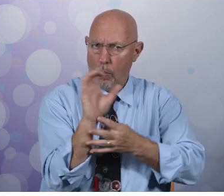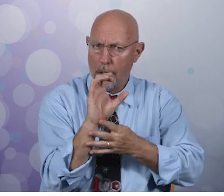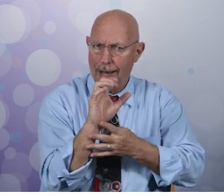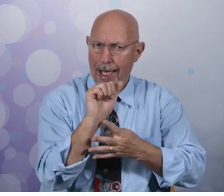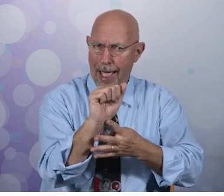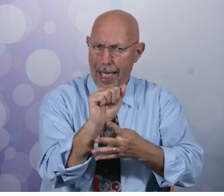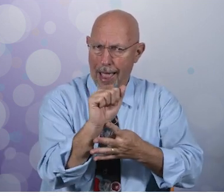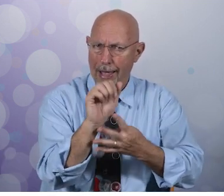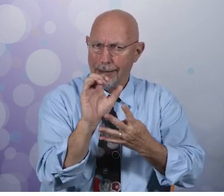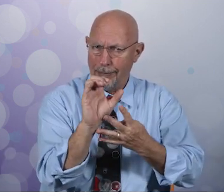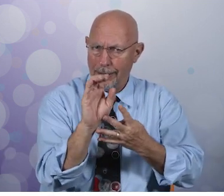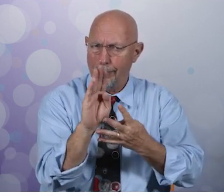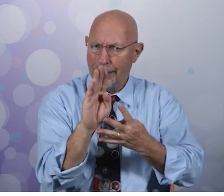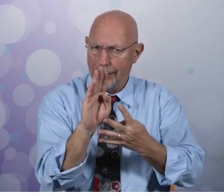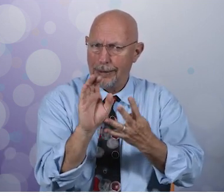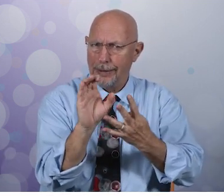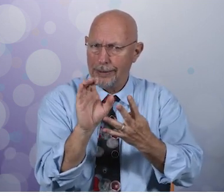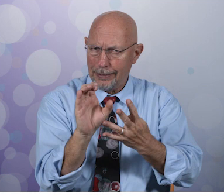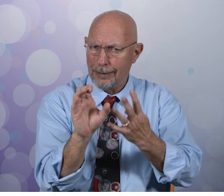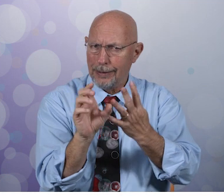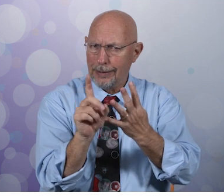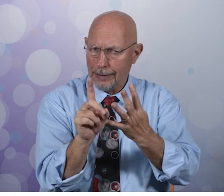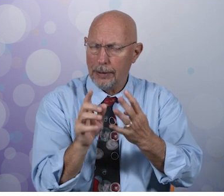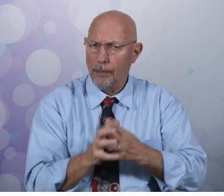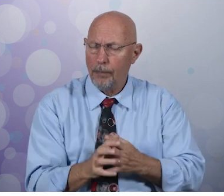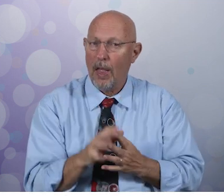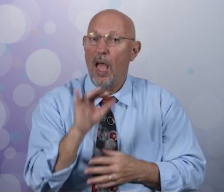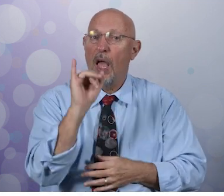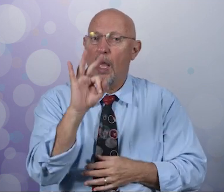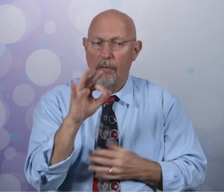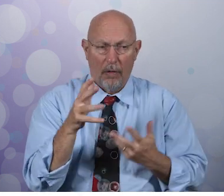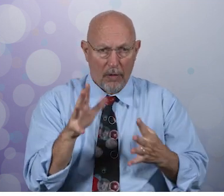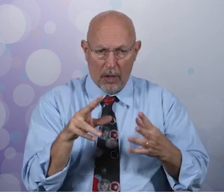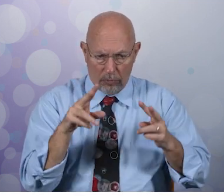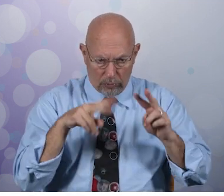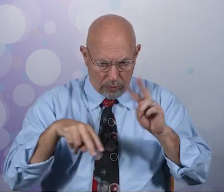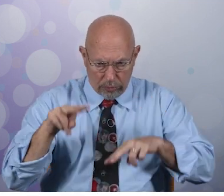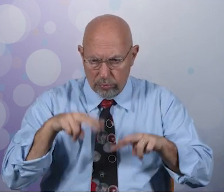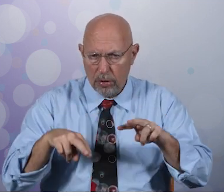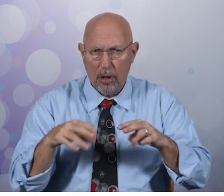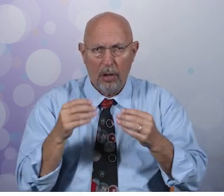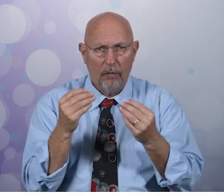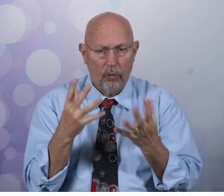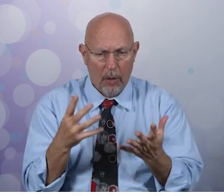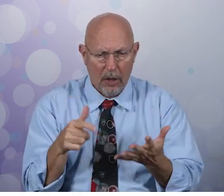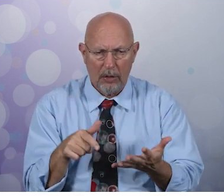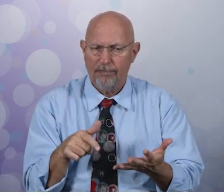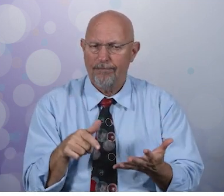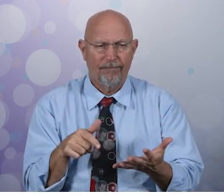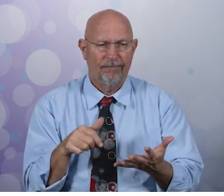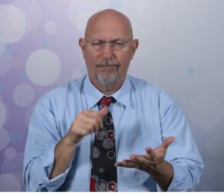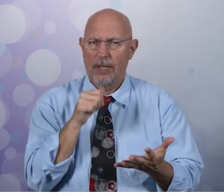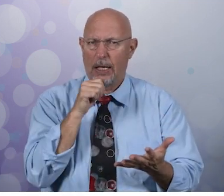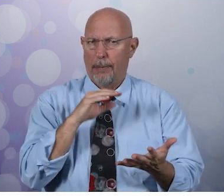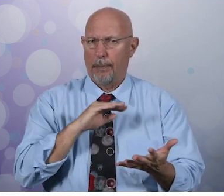through D of the tool. If after reviewing the information a student does not meet the eligibility criteria